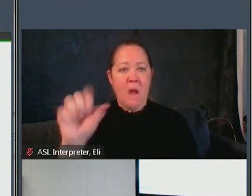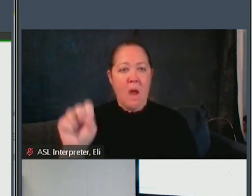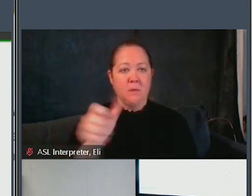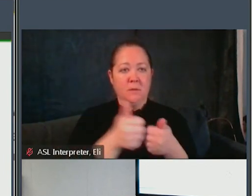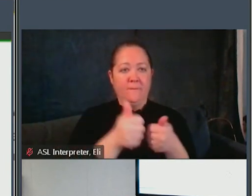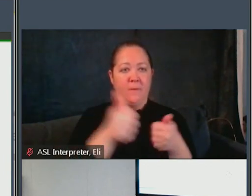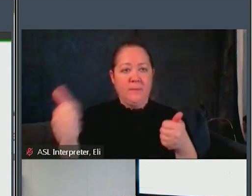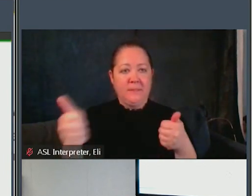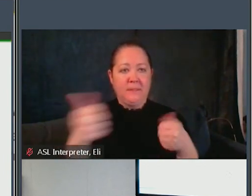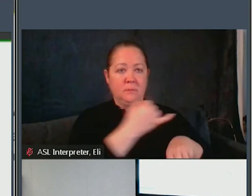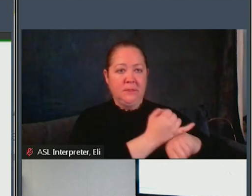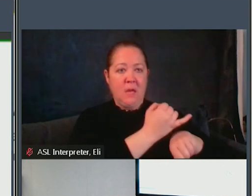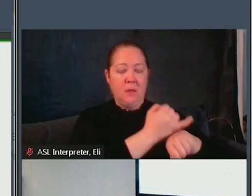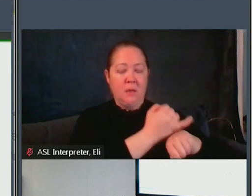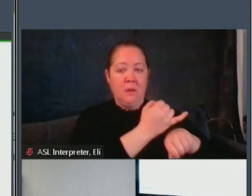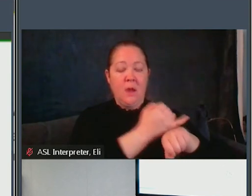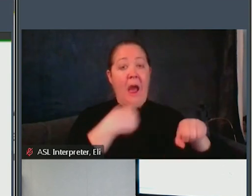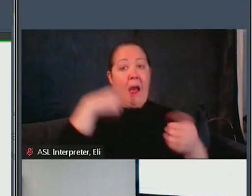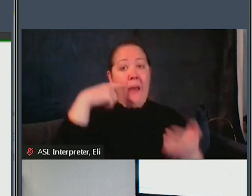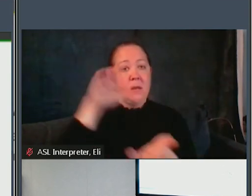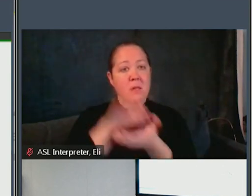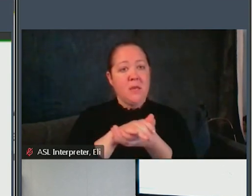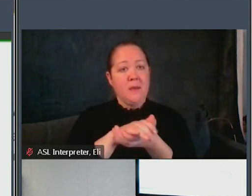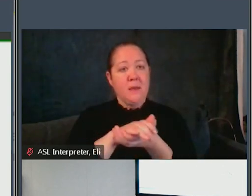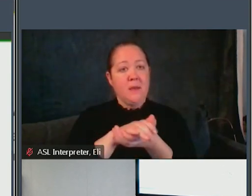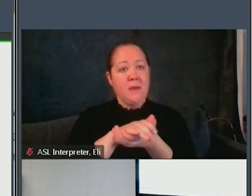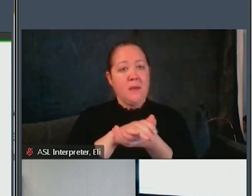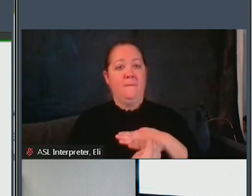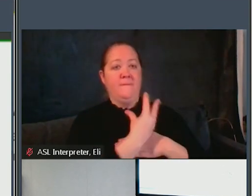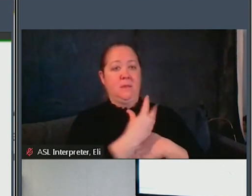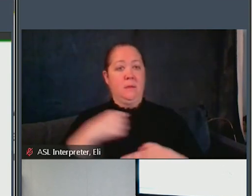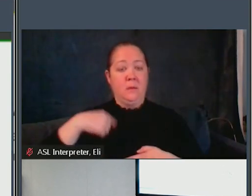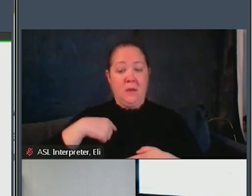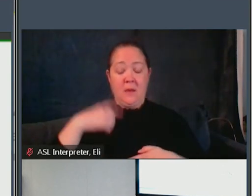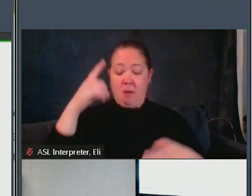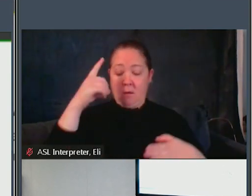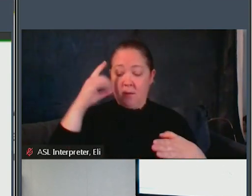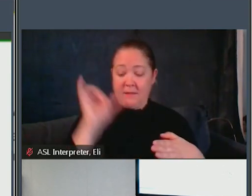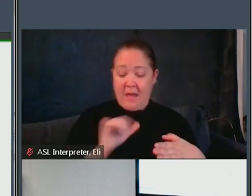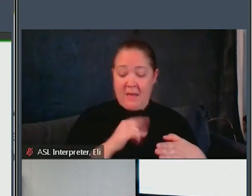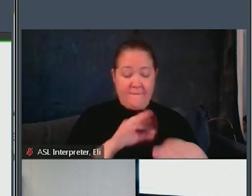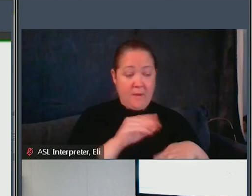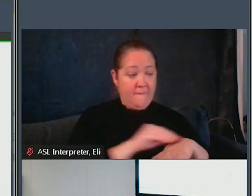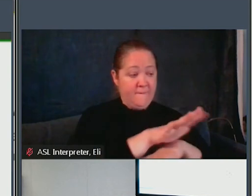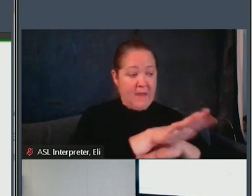because I believe what affects one community affects us all. And even though central Avenue separates us,